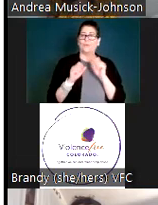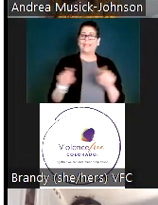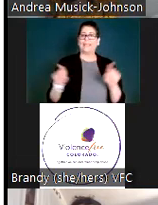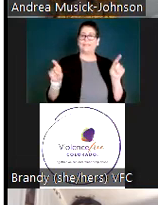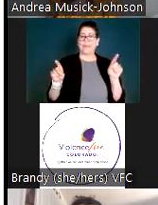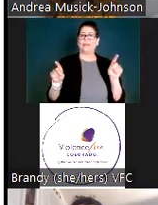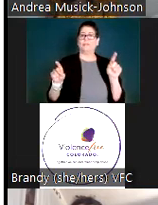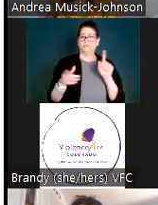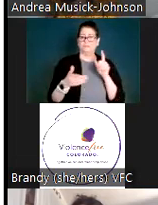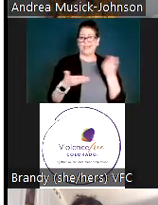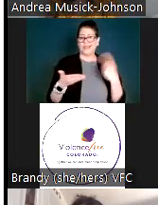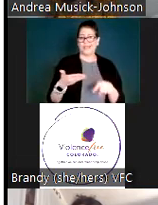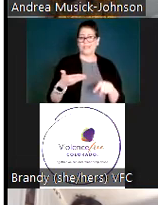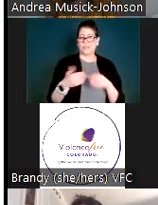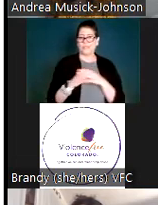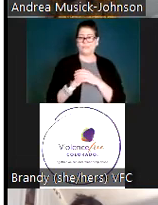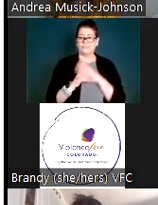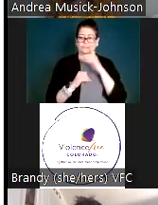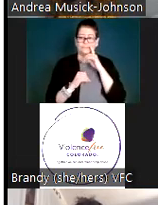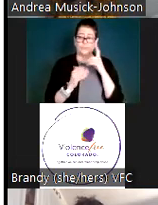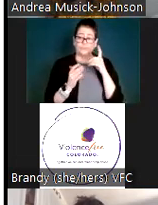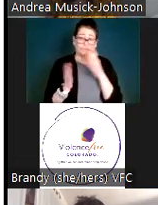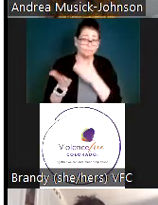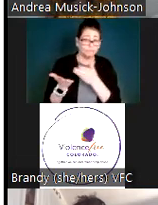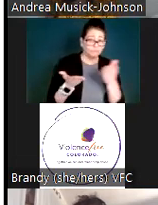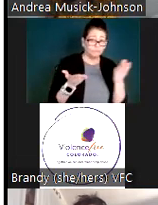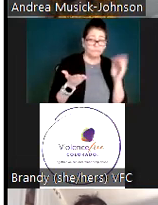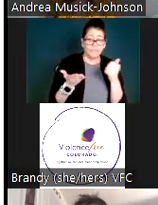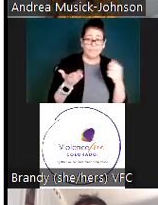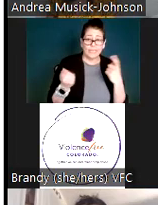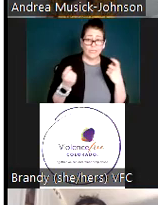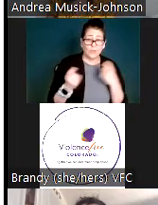So, just checking to see if folx have questions. I don't see any in the chat.